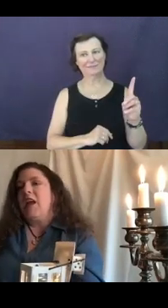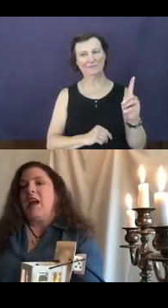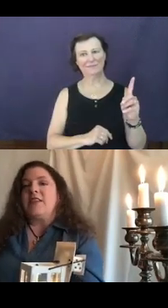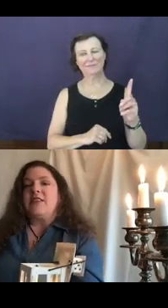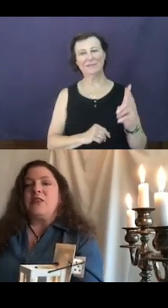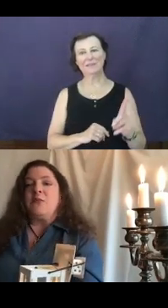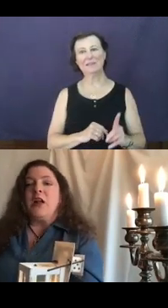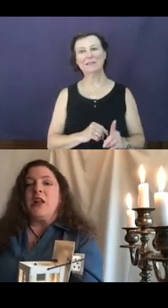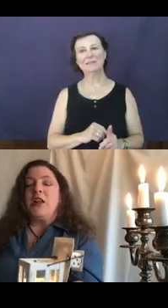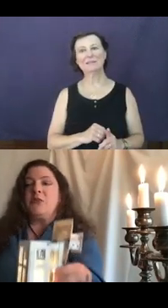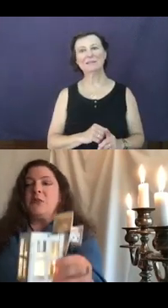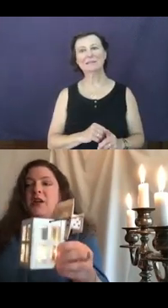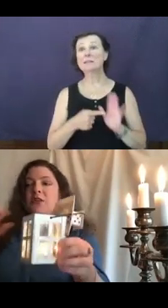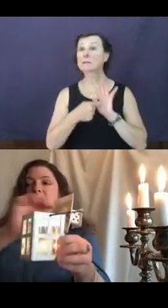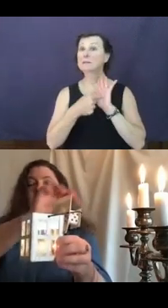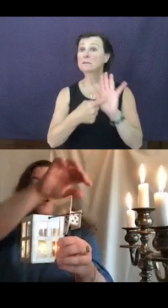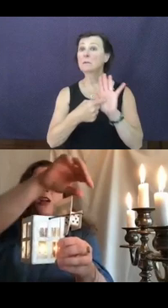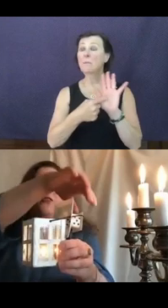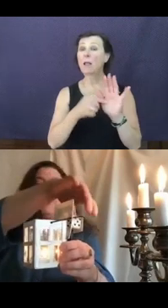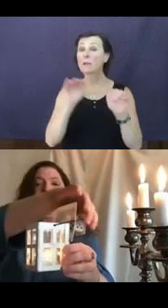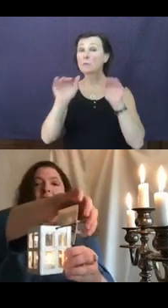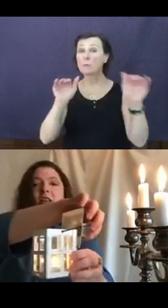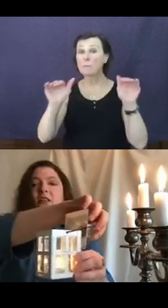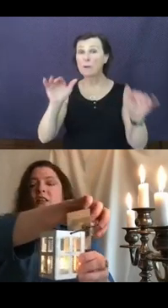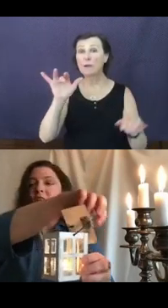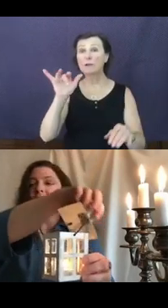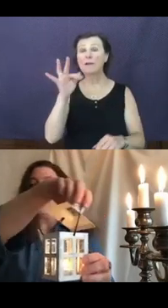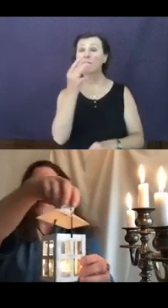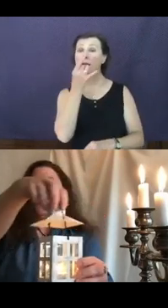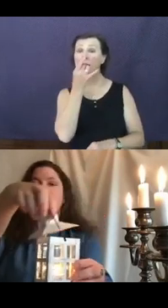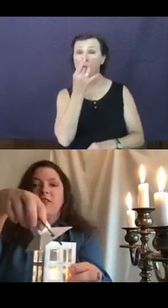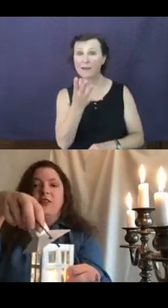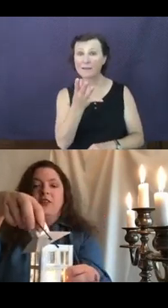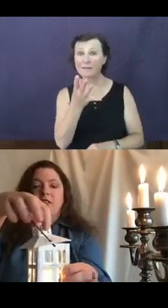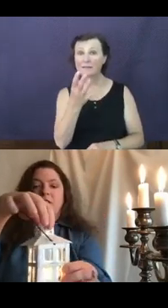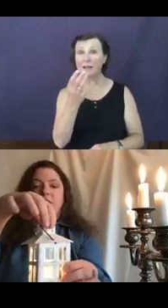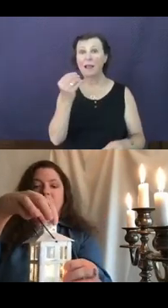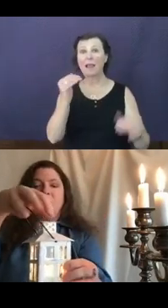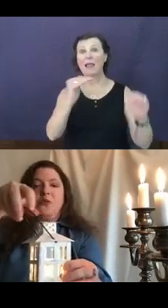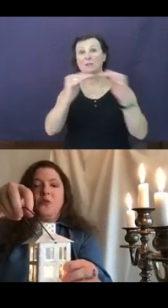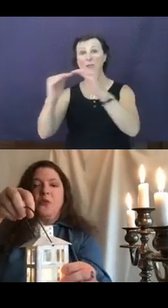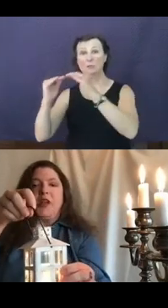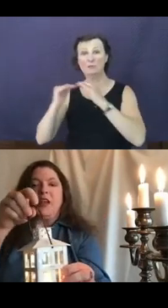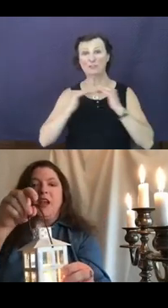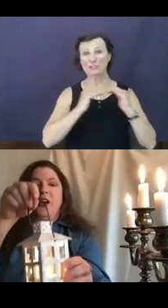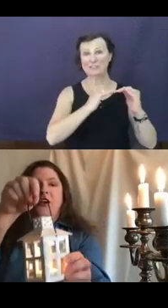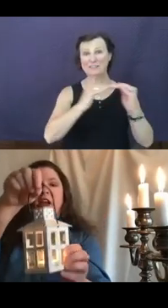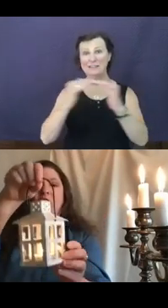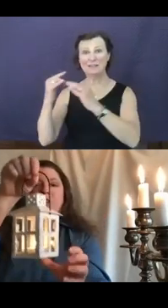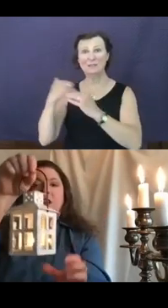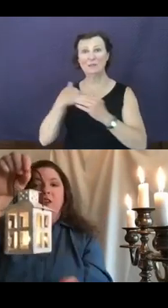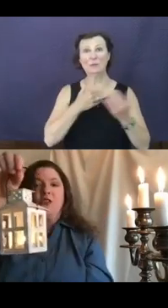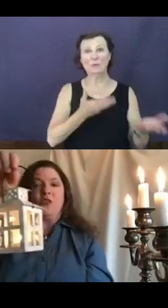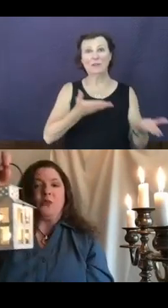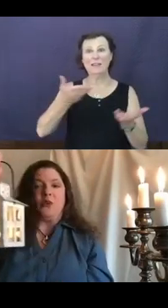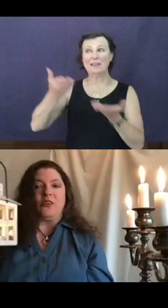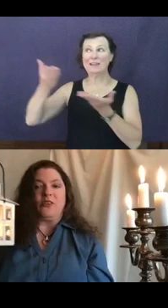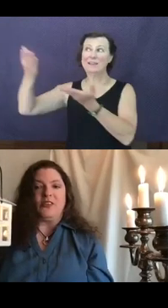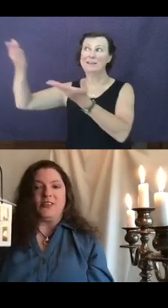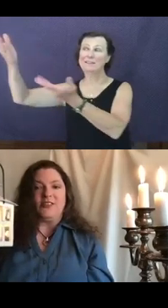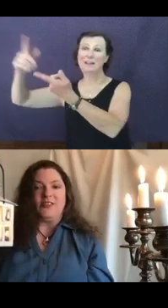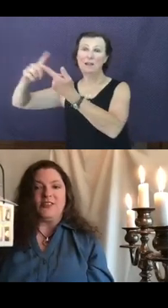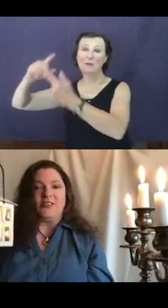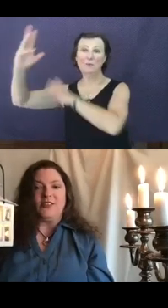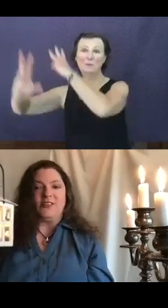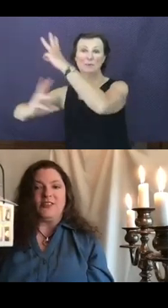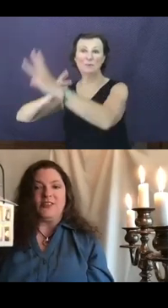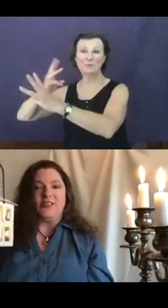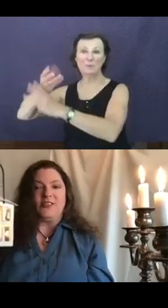as a symbolic reminder of the light and justice we carry out into the world.